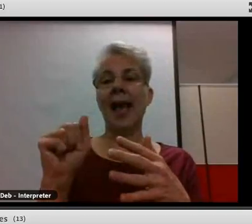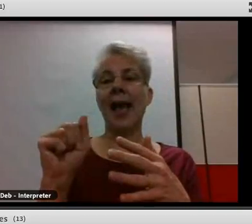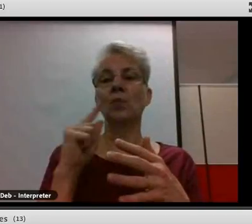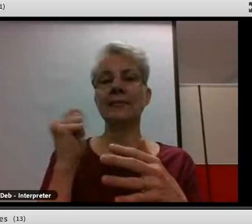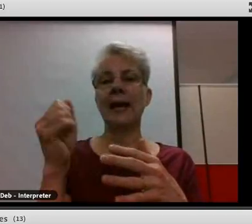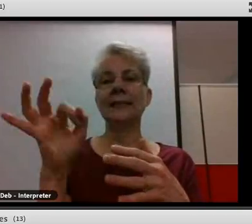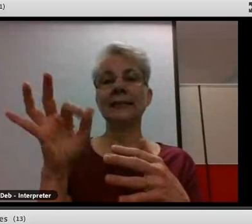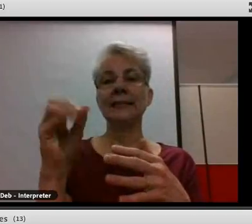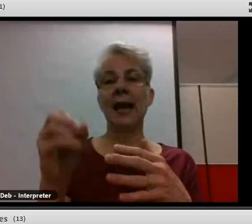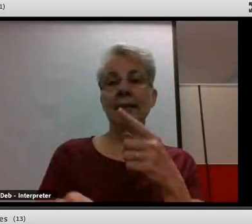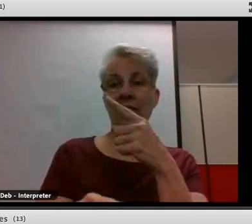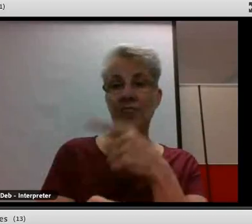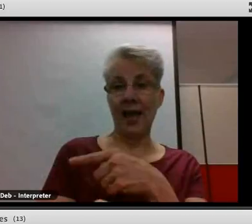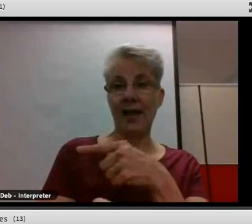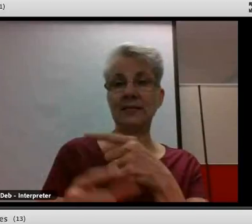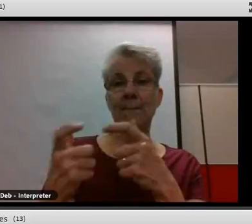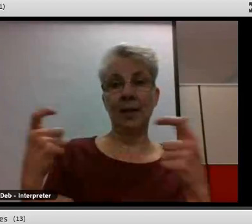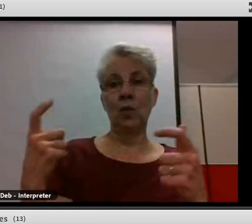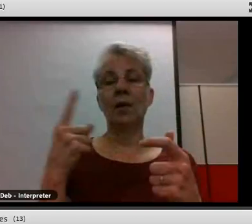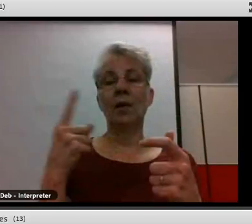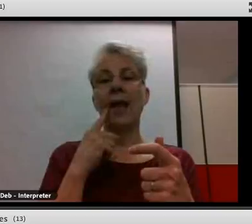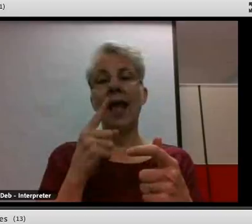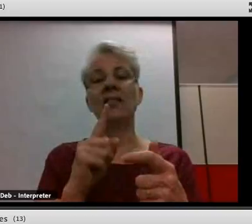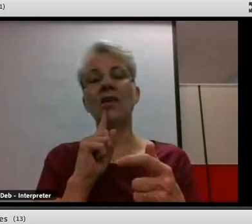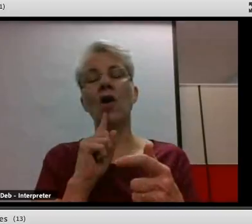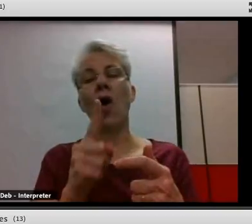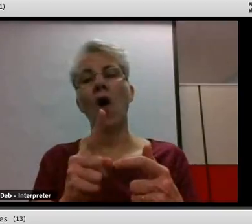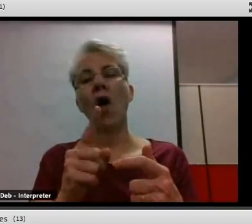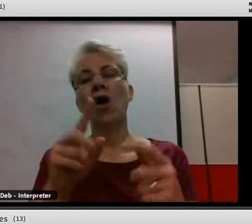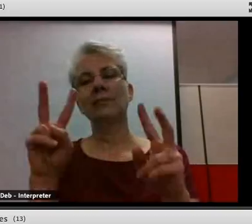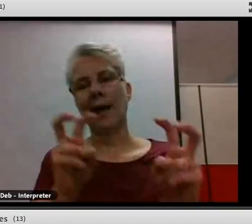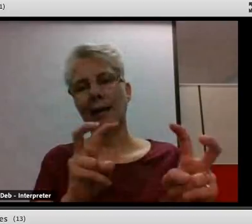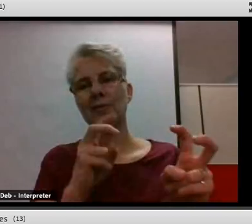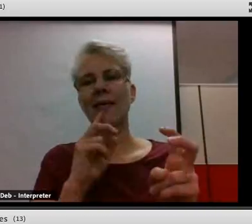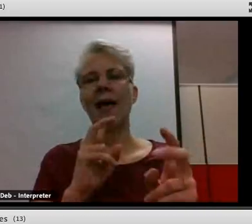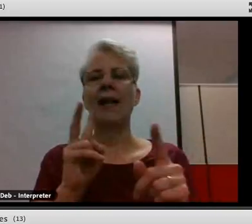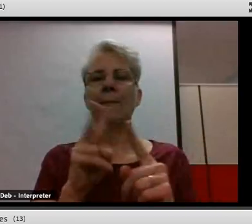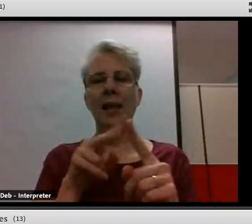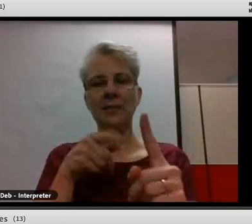accessibility is what we provide, not what somebody can't do.